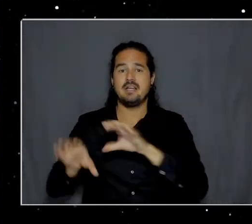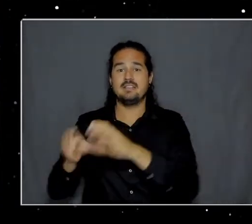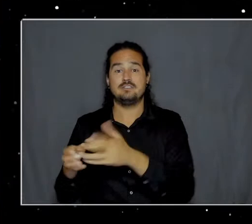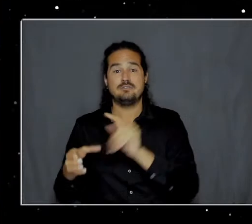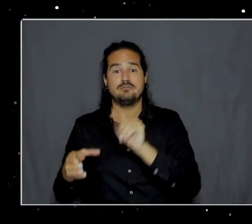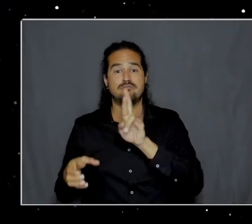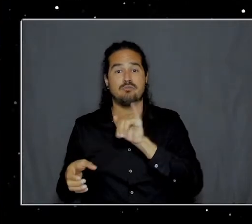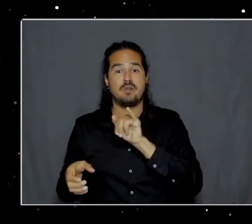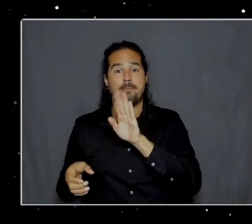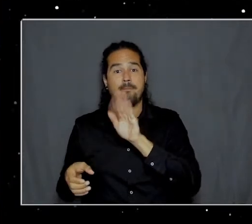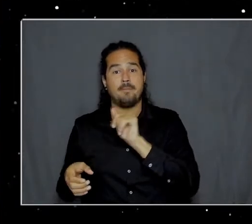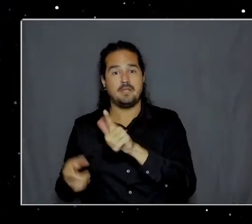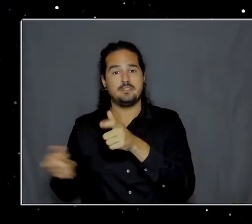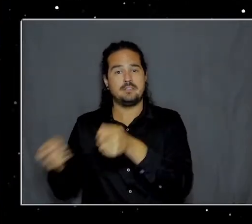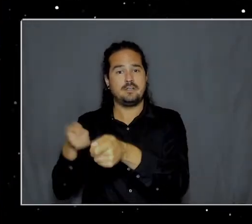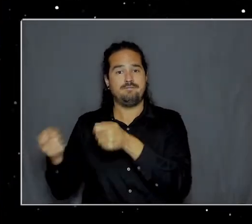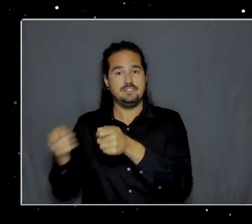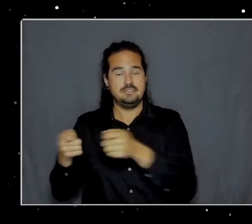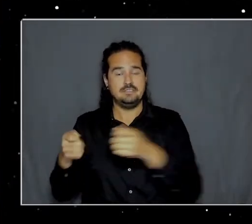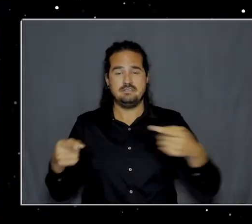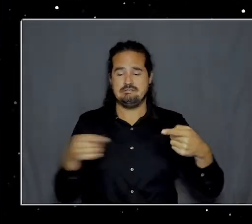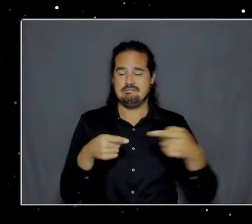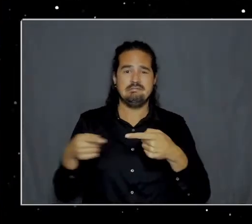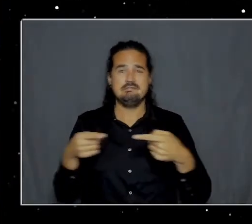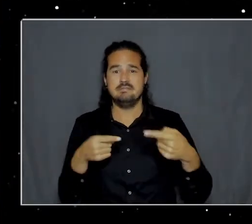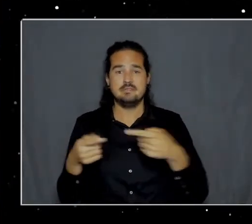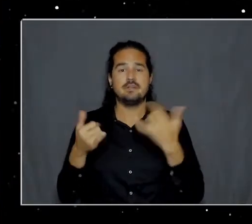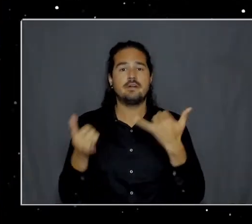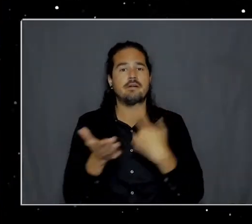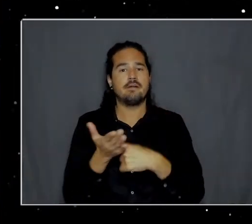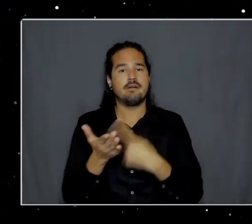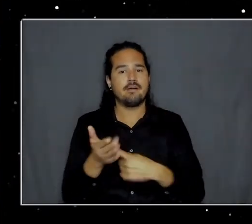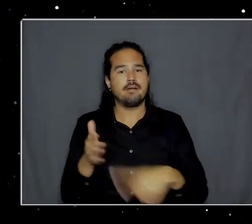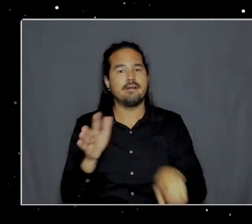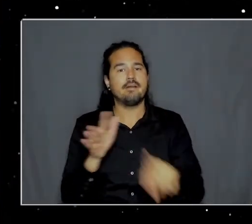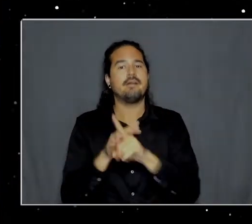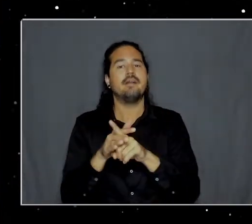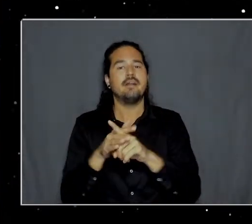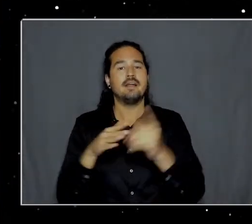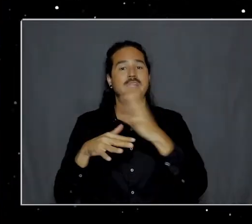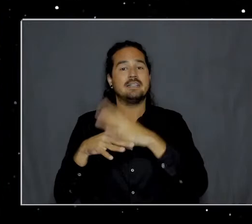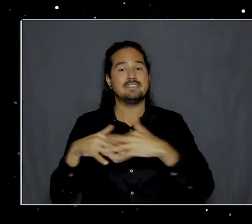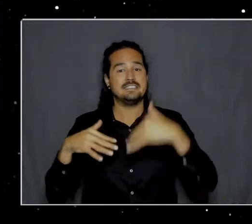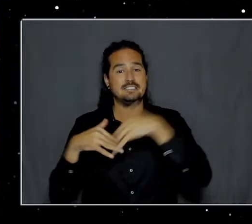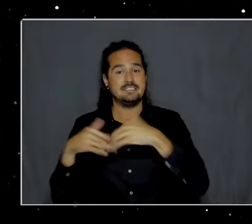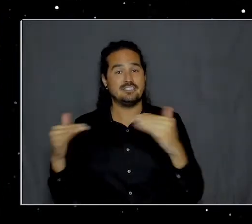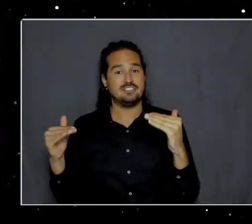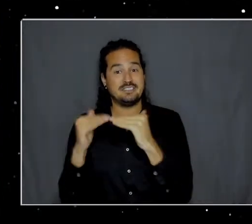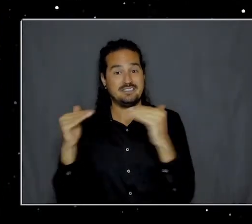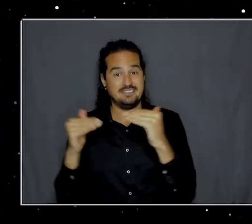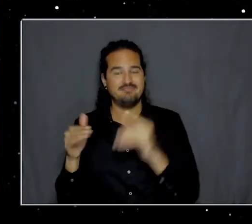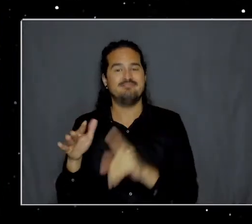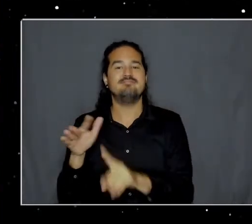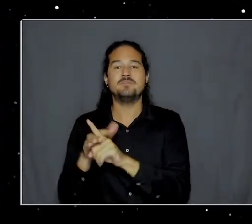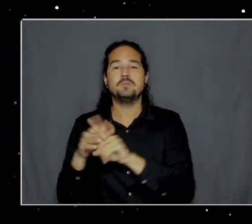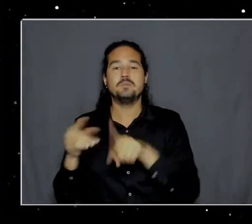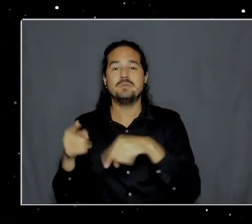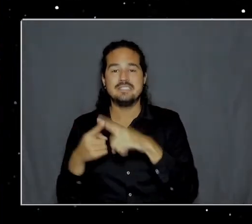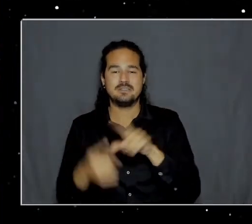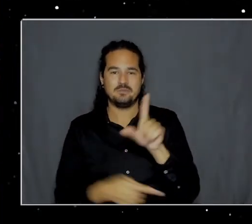BUT THERE'S BEEN A NEW SURGE BACK TO INDIGENOUS JUSTICE THAT BEGAN IN 2019.